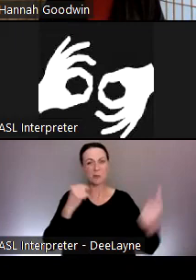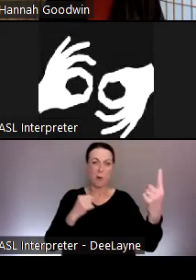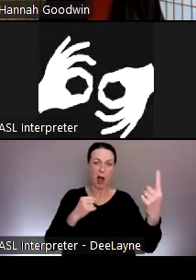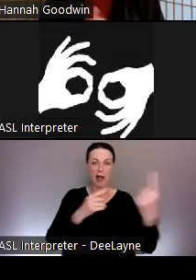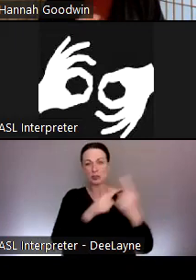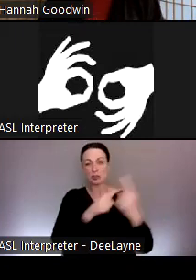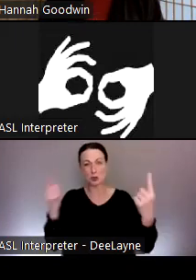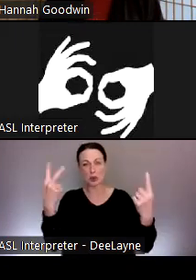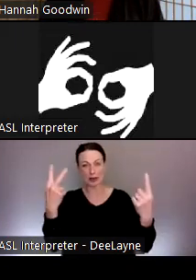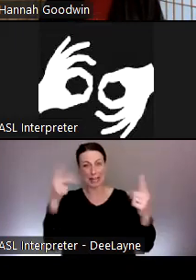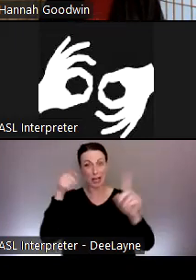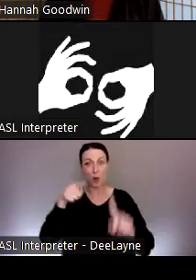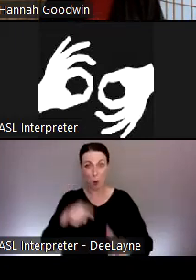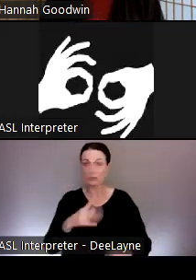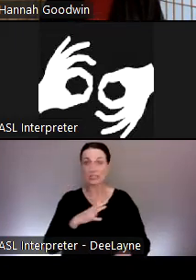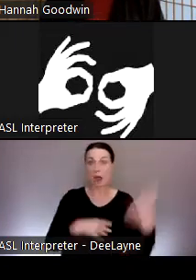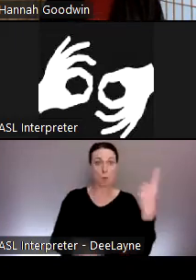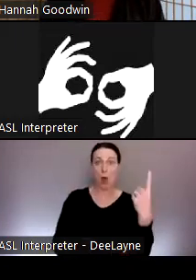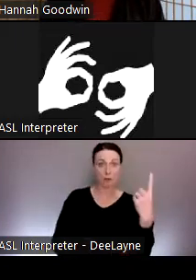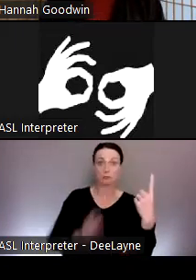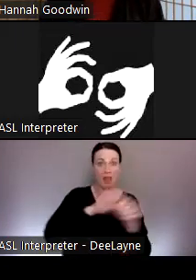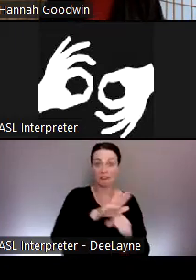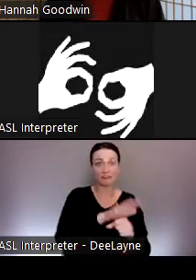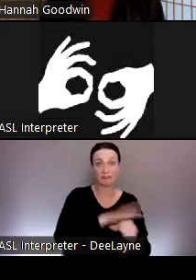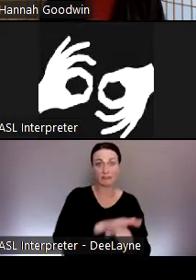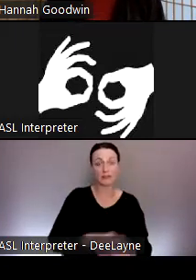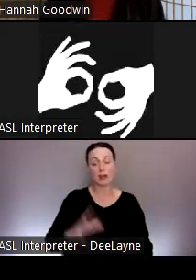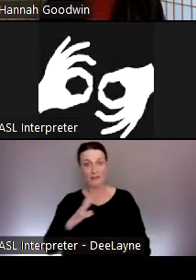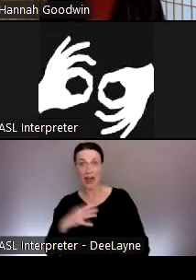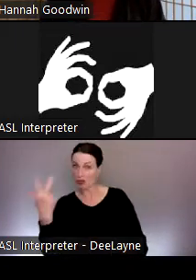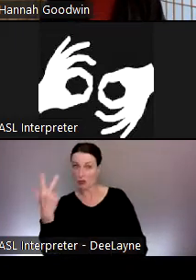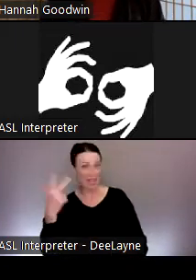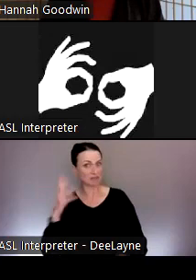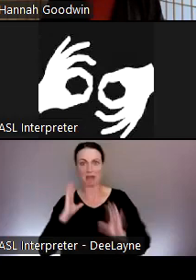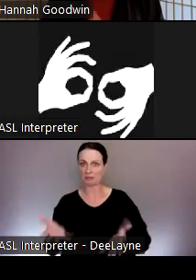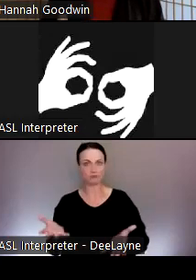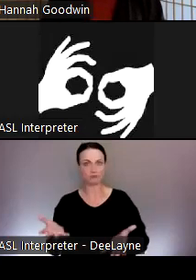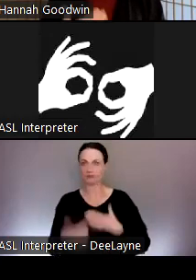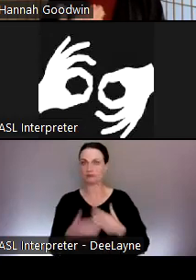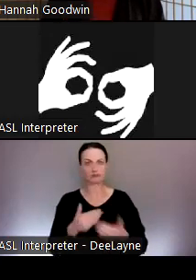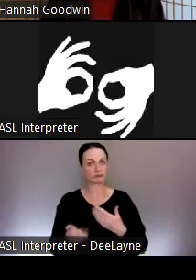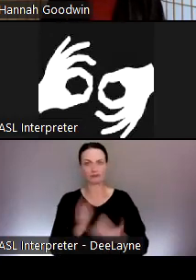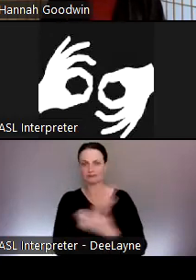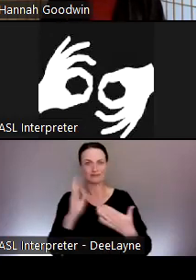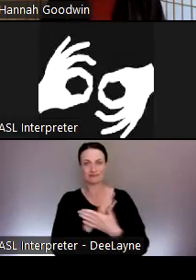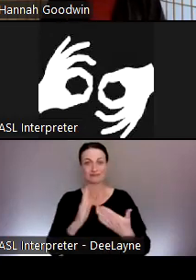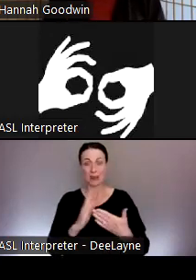It is fine to just have one goal, and it's fine to have three goals. When you start getting beyond that,